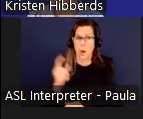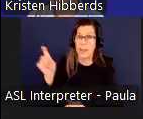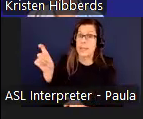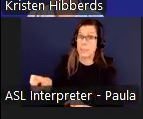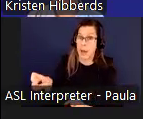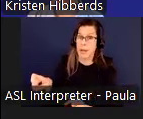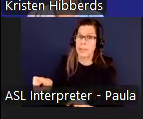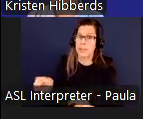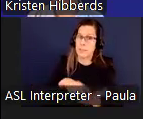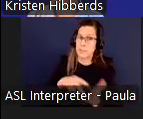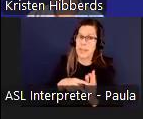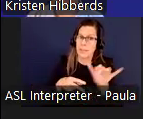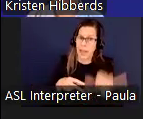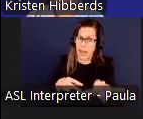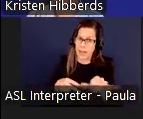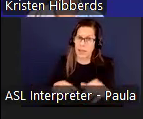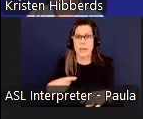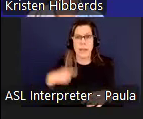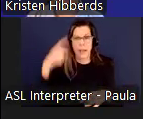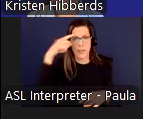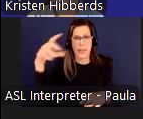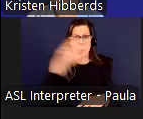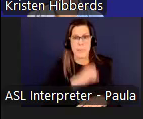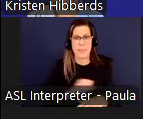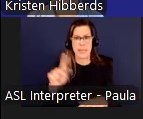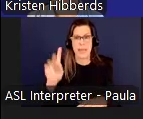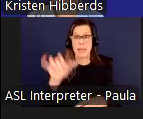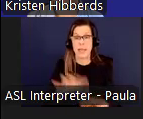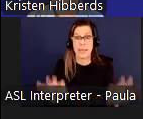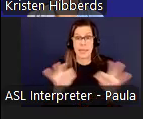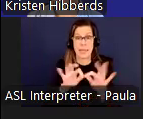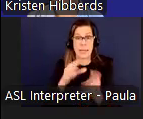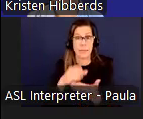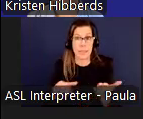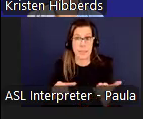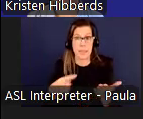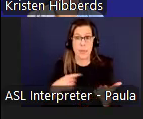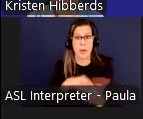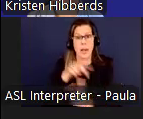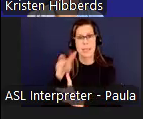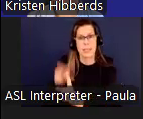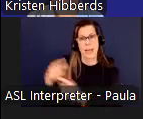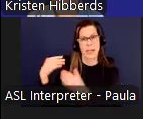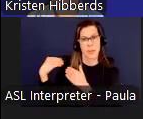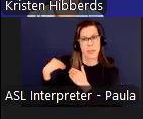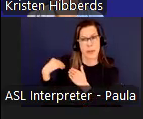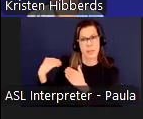And so I think that we're we're missing a key piece there or we're we're assigning